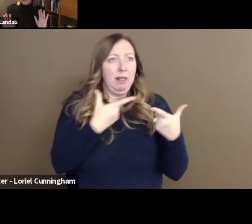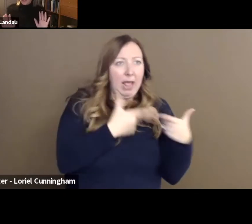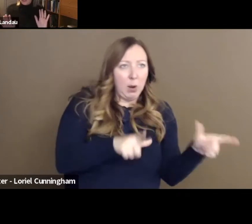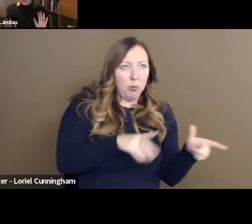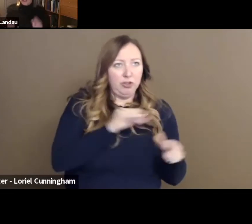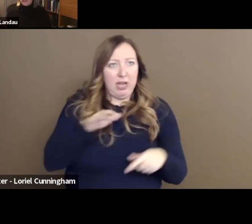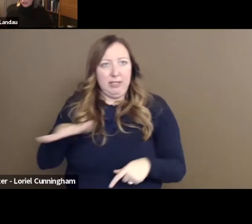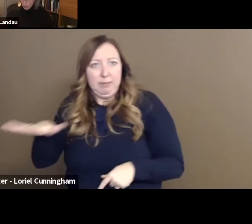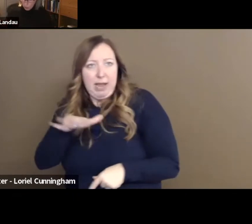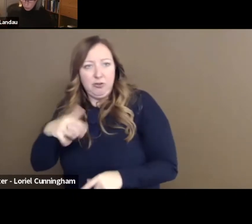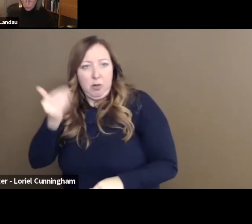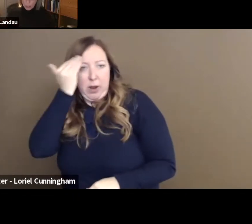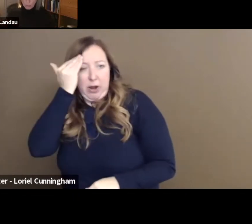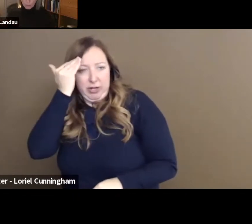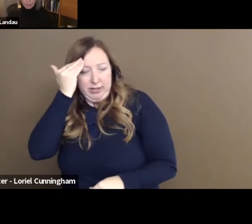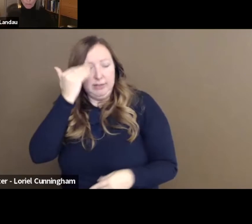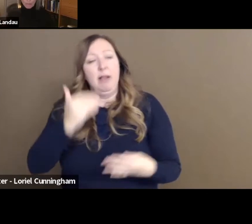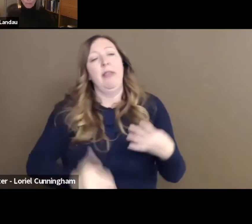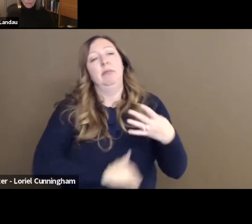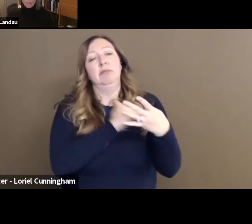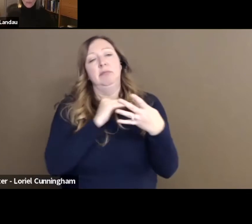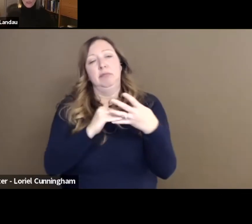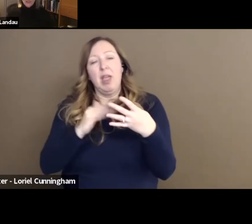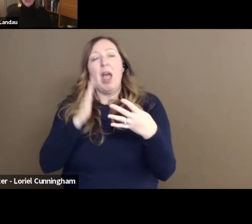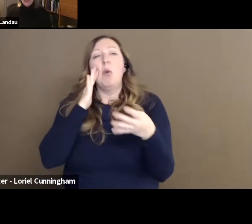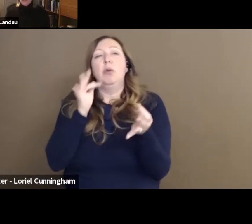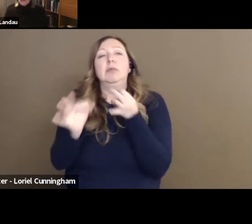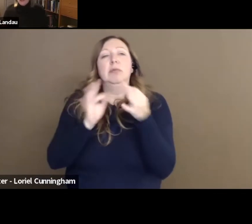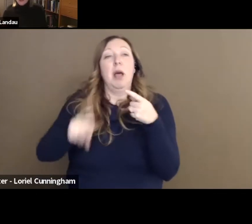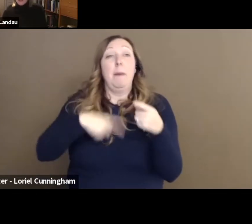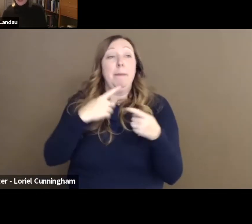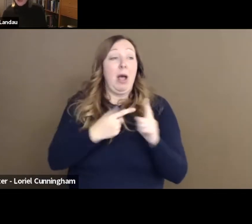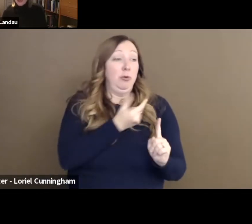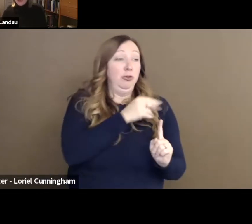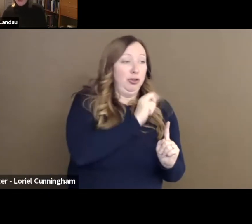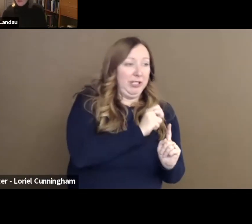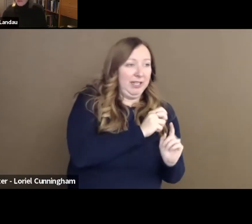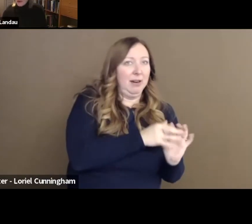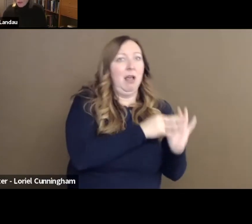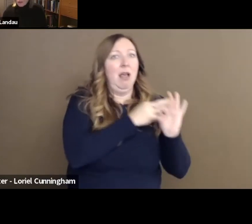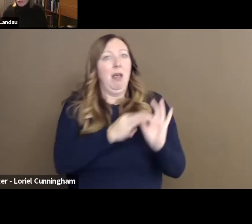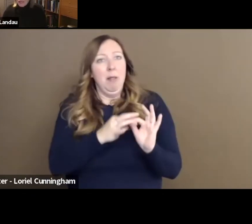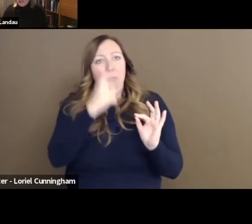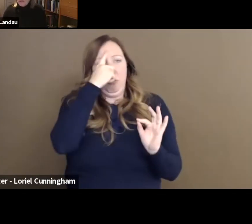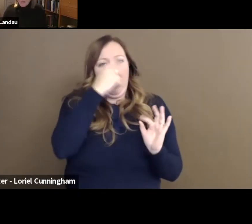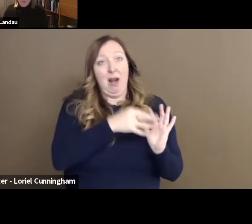gene cognition causal chain